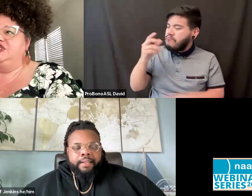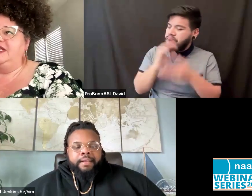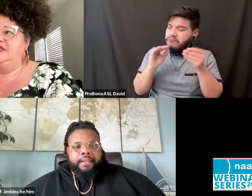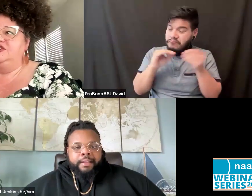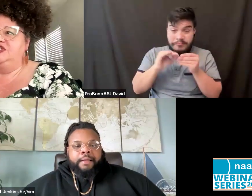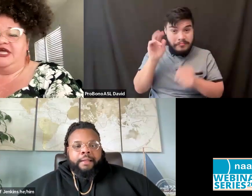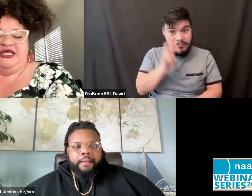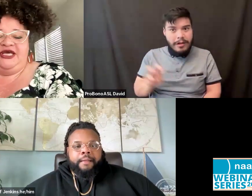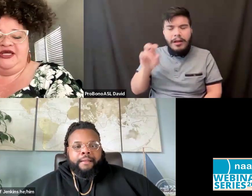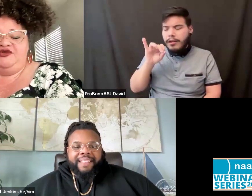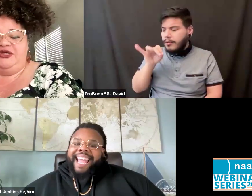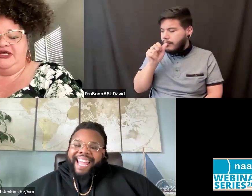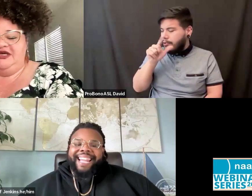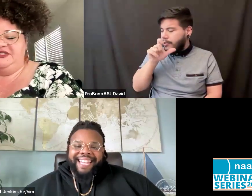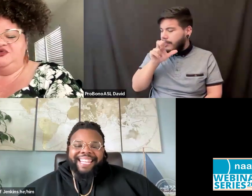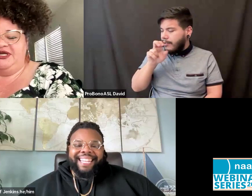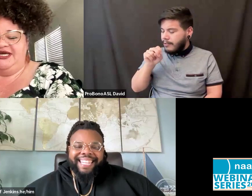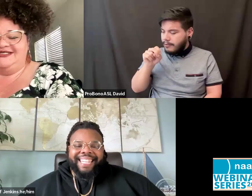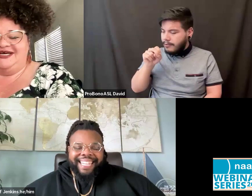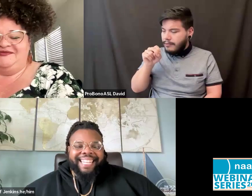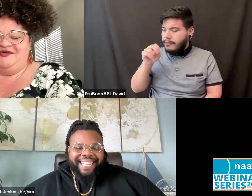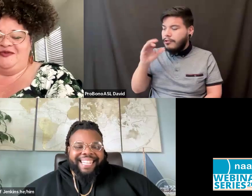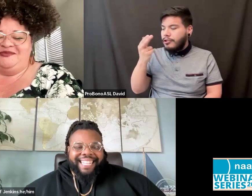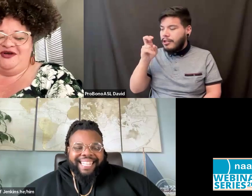Jalen Chaney and your son joined us for a webinar